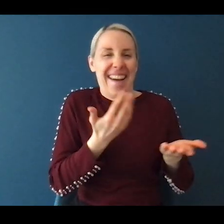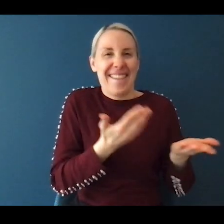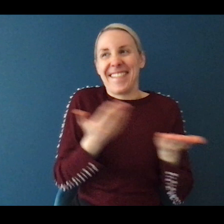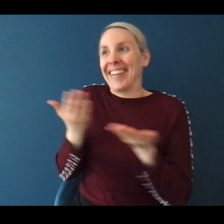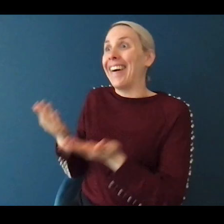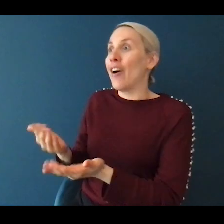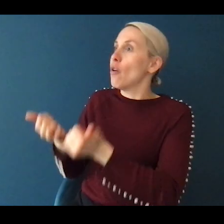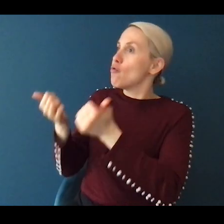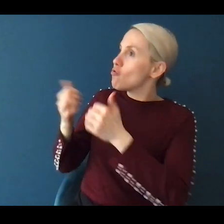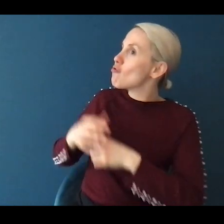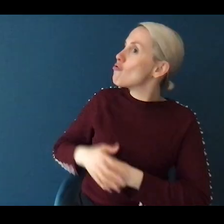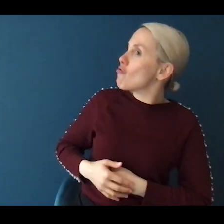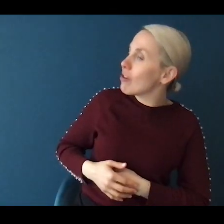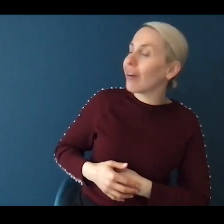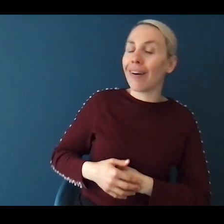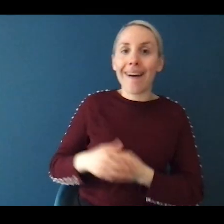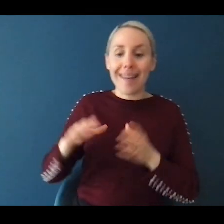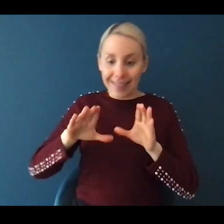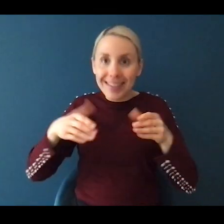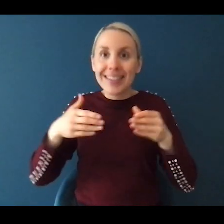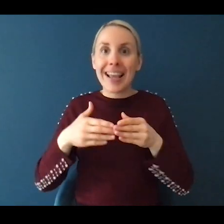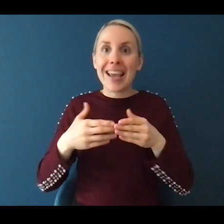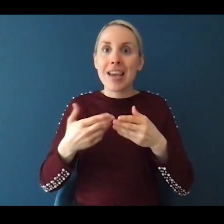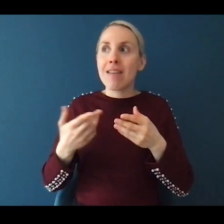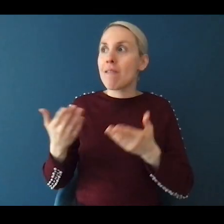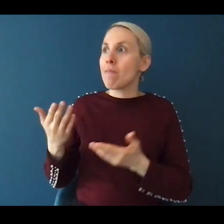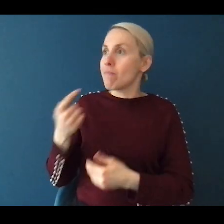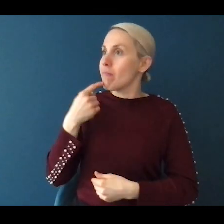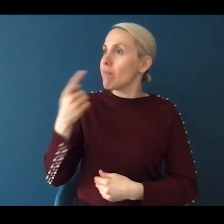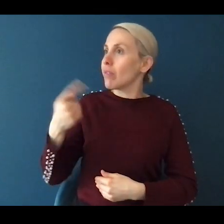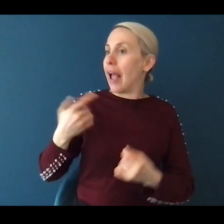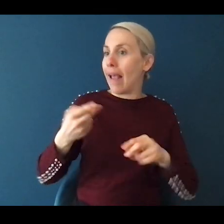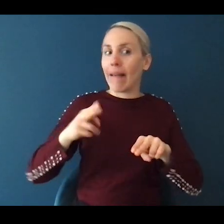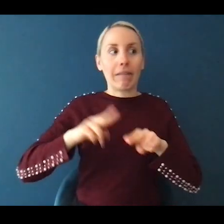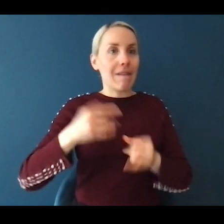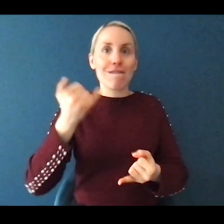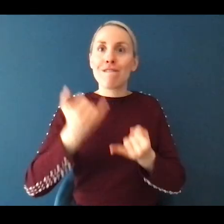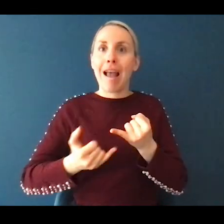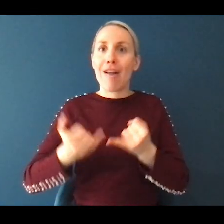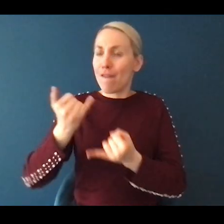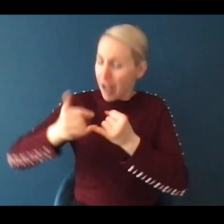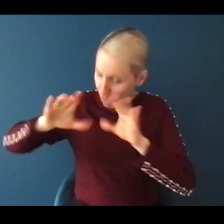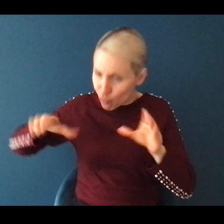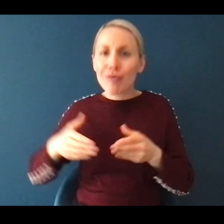all right well if we fail we fail all together so yeah that was really nice. So was it